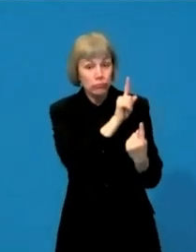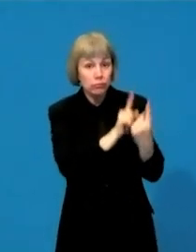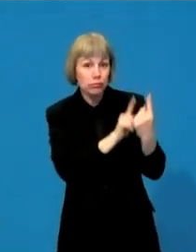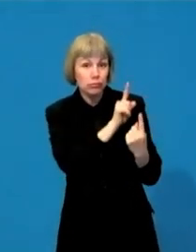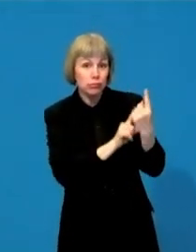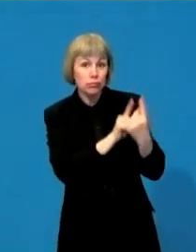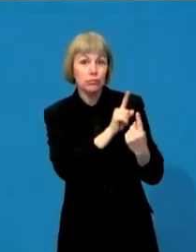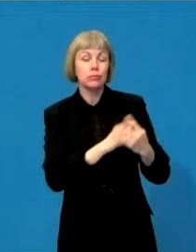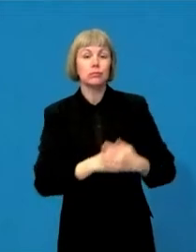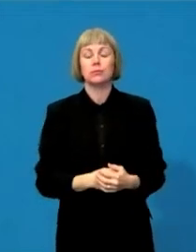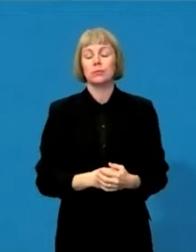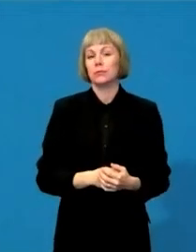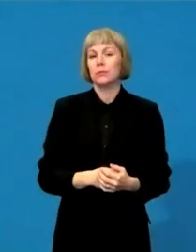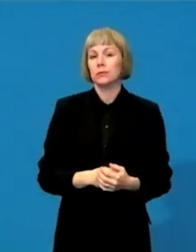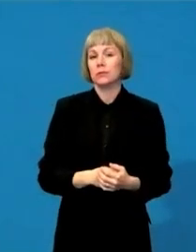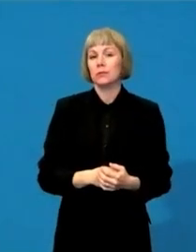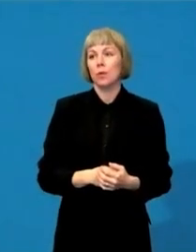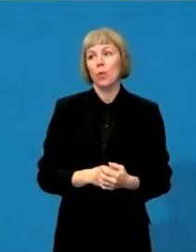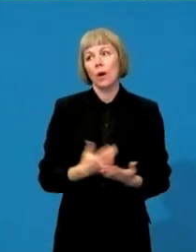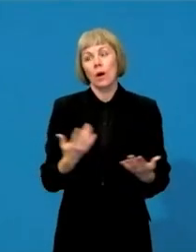Well, I can speak for myself.